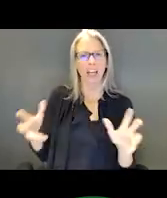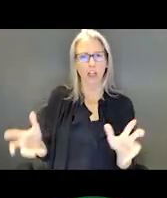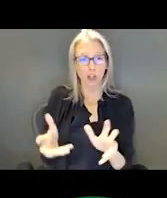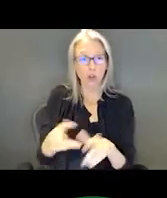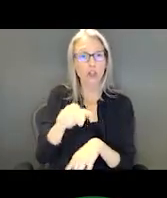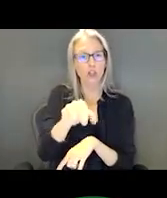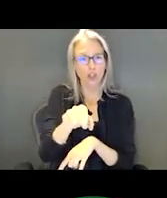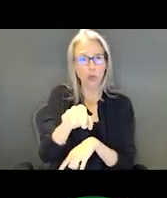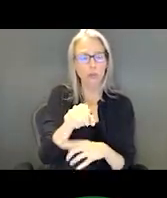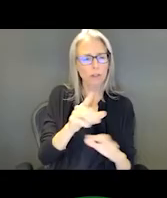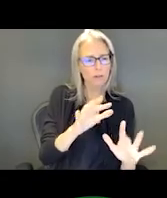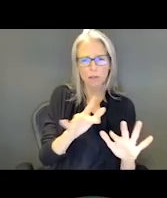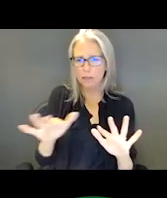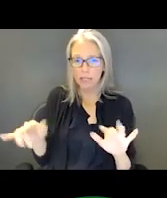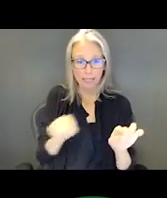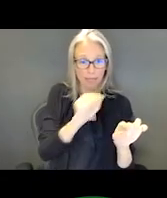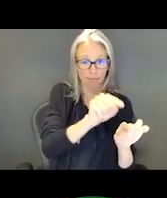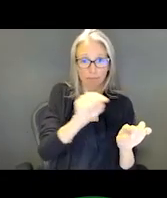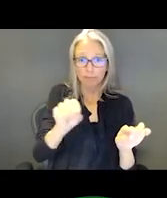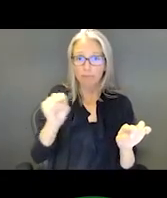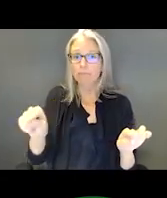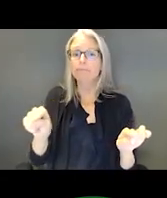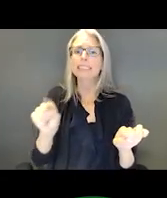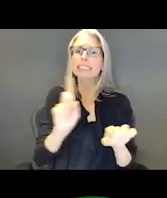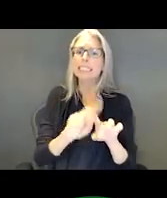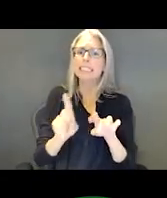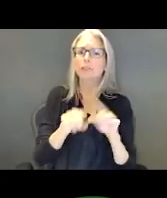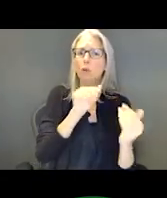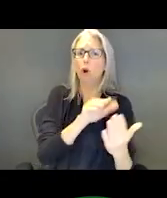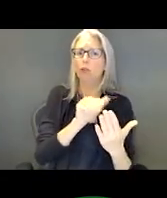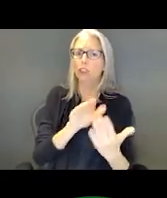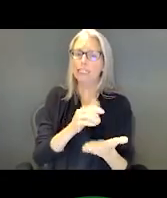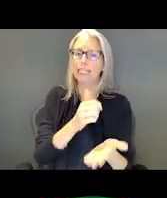Often have impeded individuals from